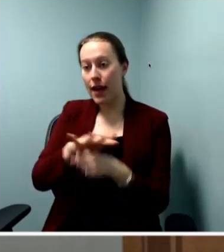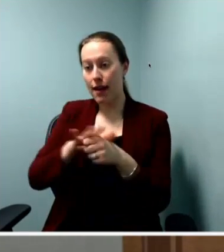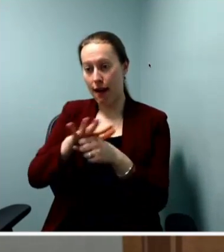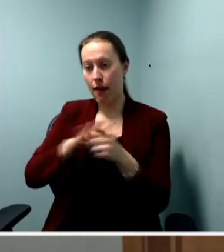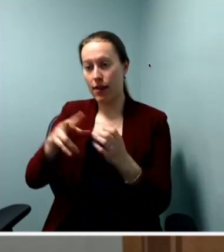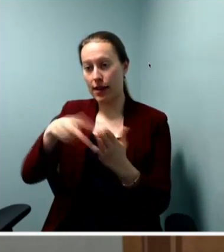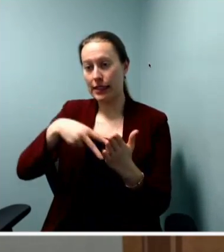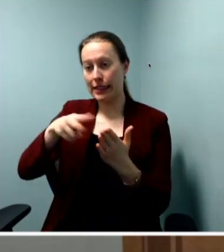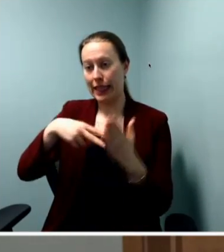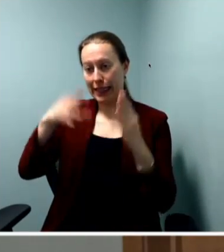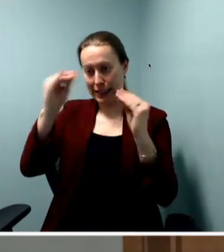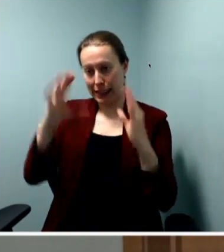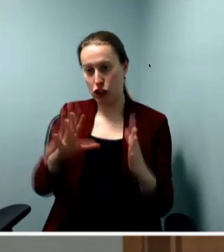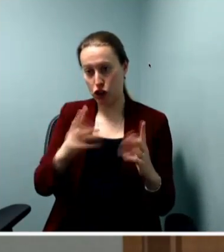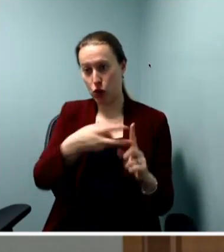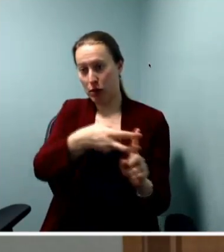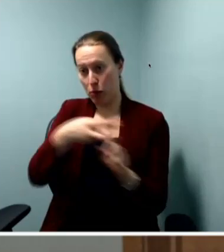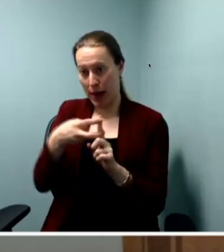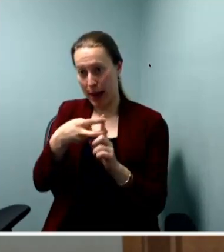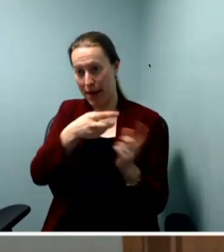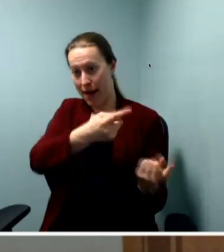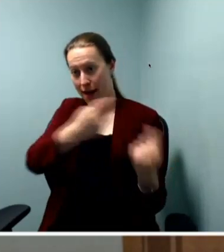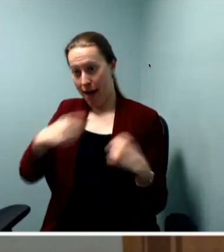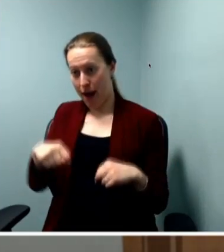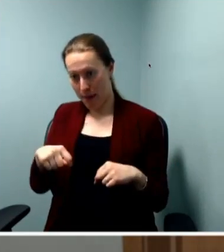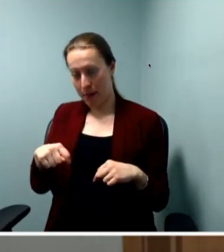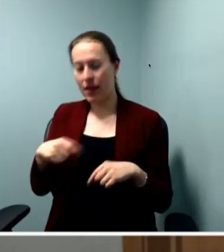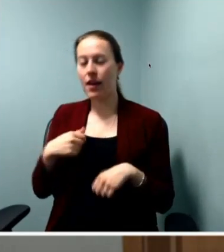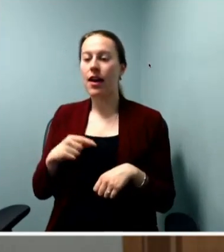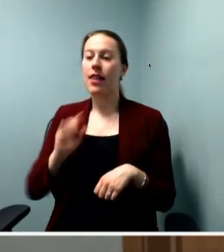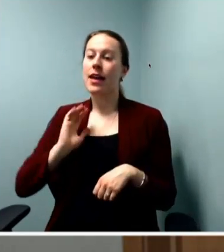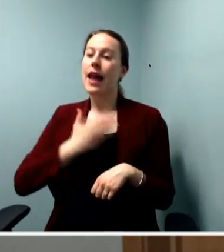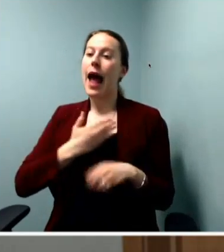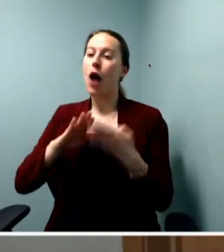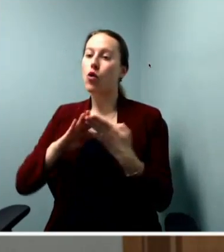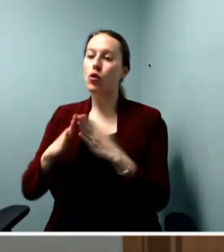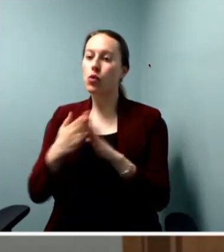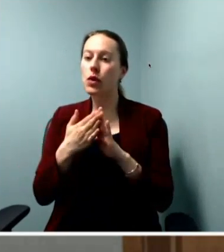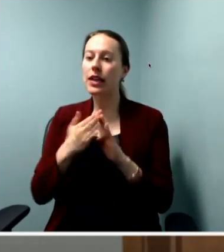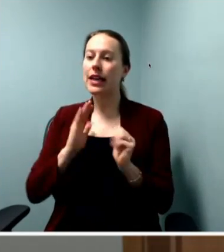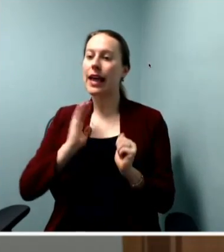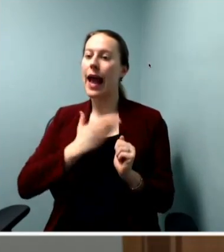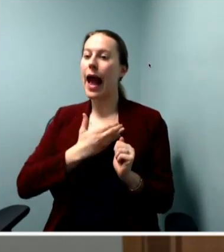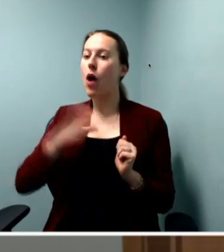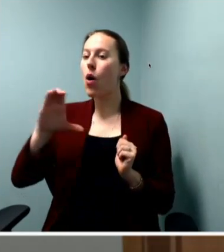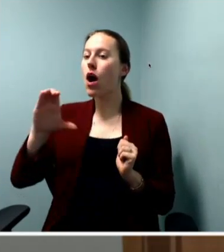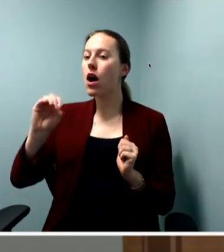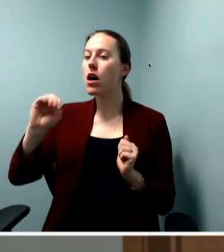and we'd have some of our community, our company, and so they'd have kind of a safe container